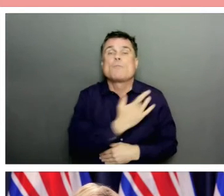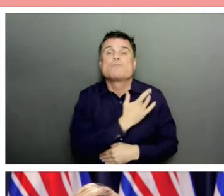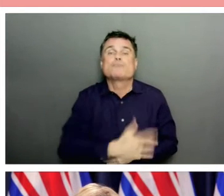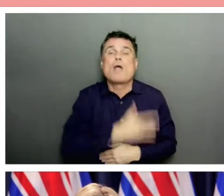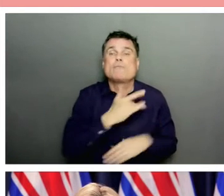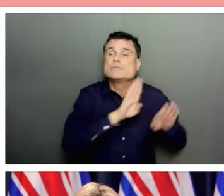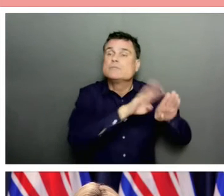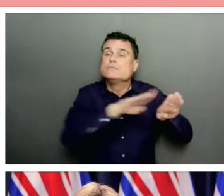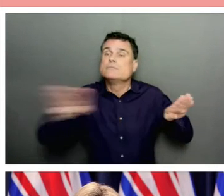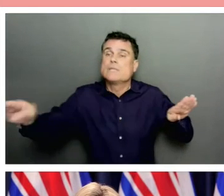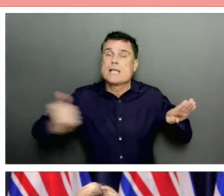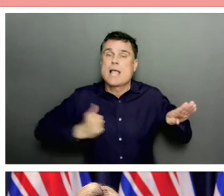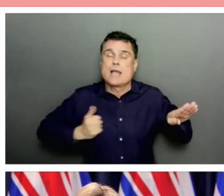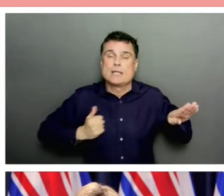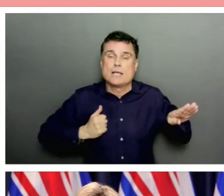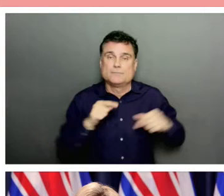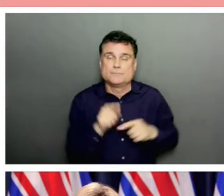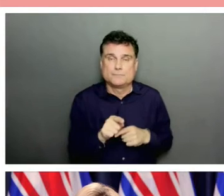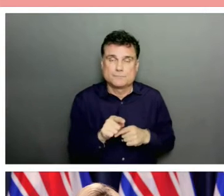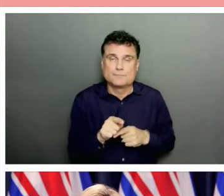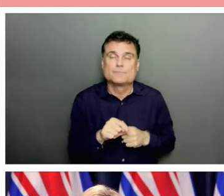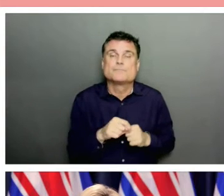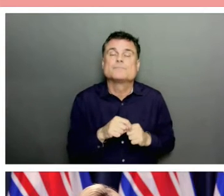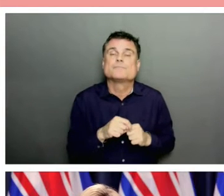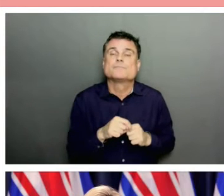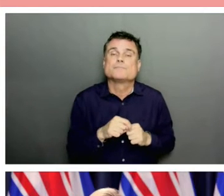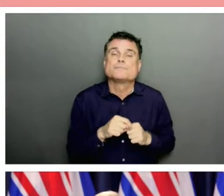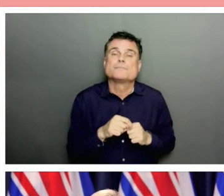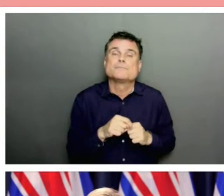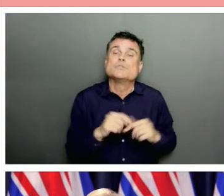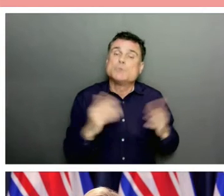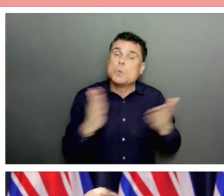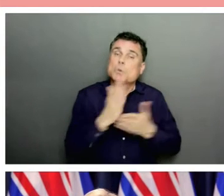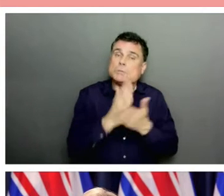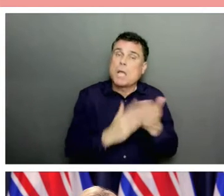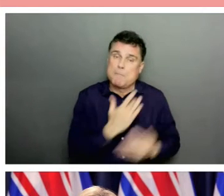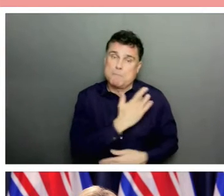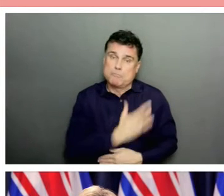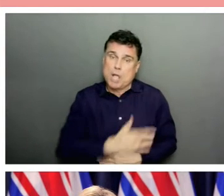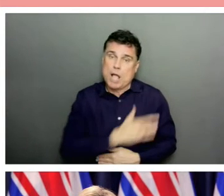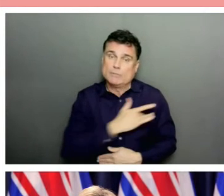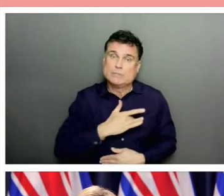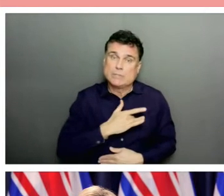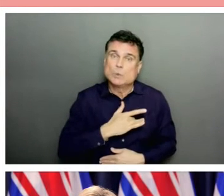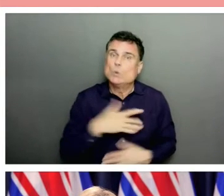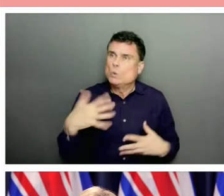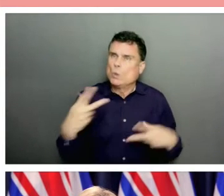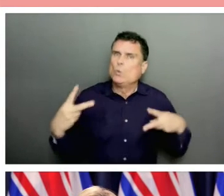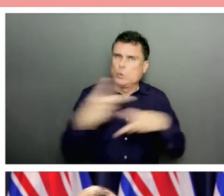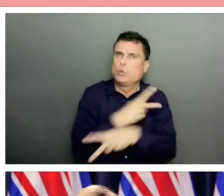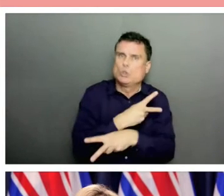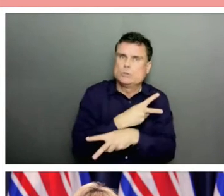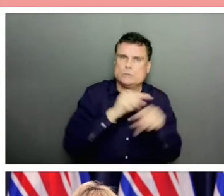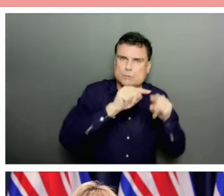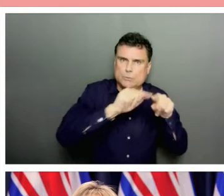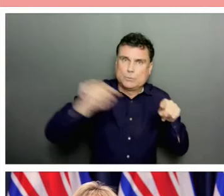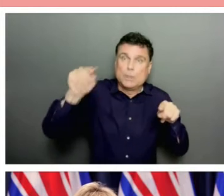than many of the other provinces in Canada. As everybody else has been experiencing as well, unfortunately, our death